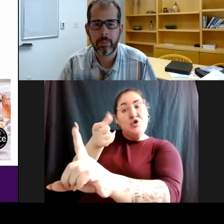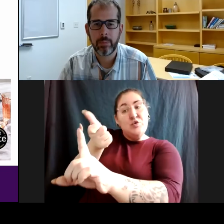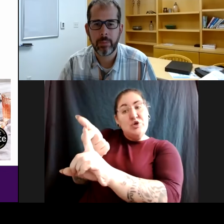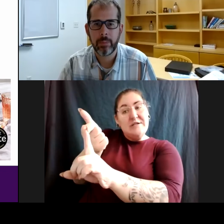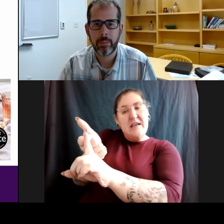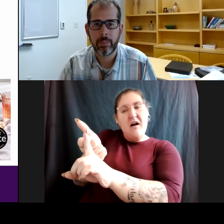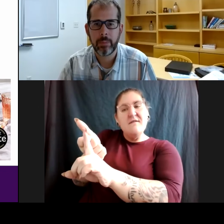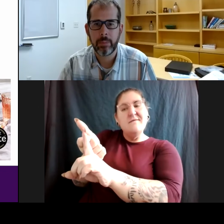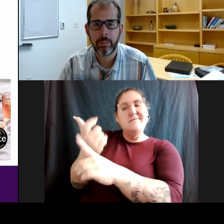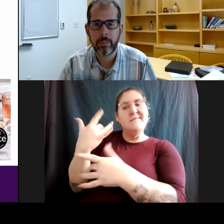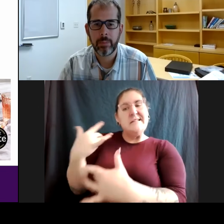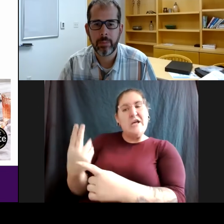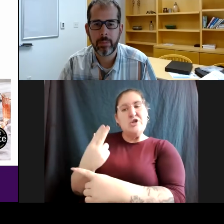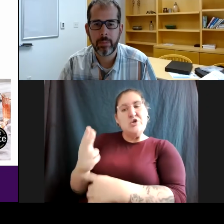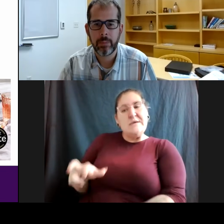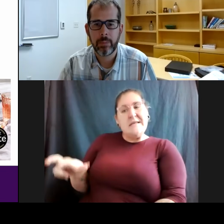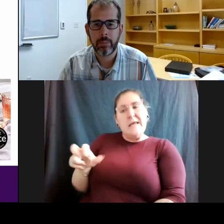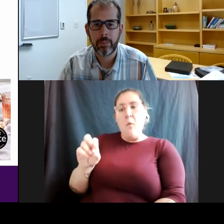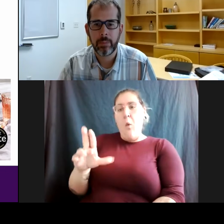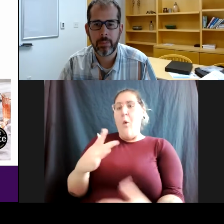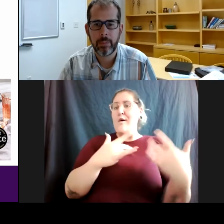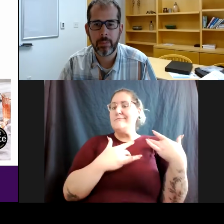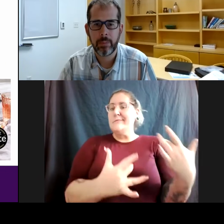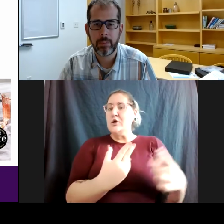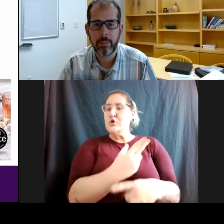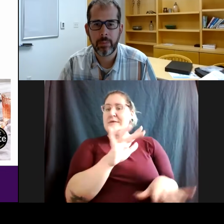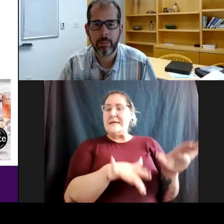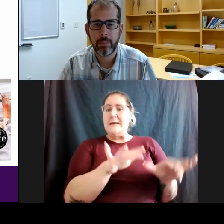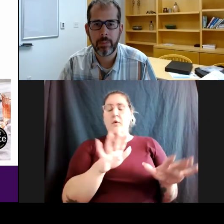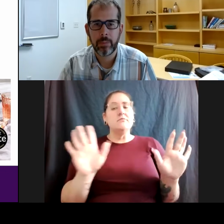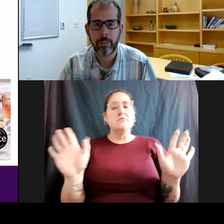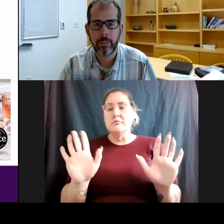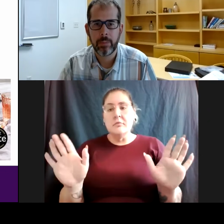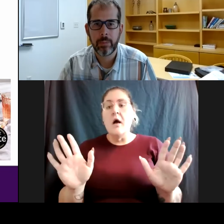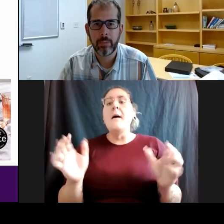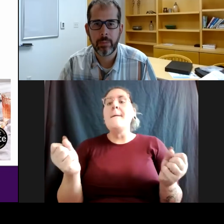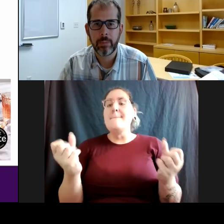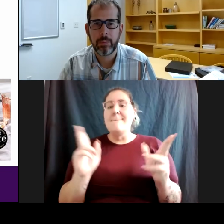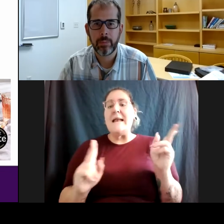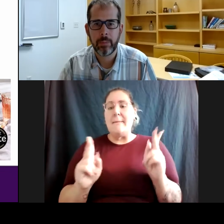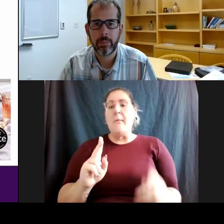your mouse or keyboard, because lots of people interchangeably use both. So, if you have